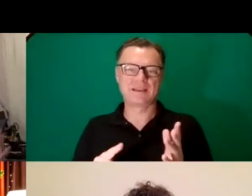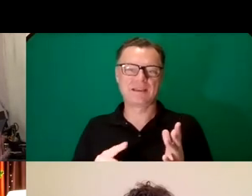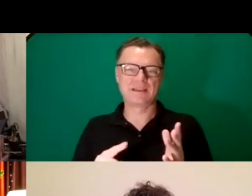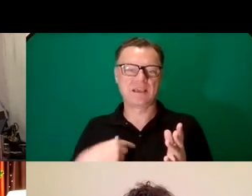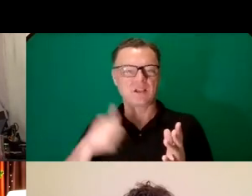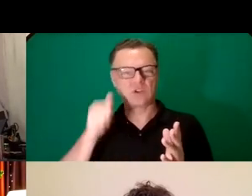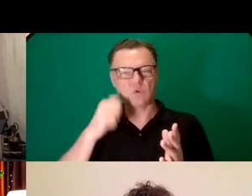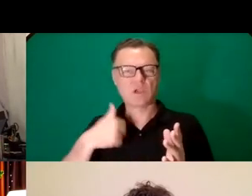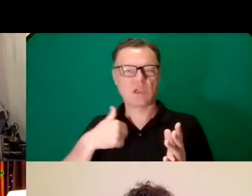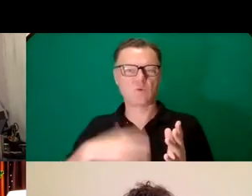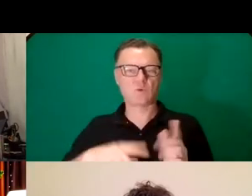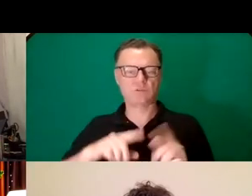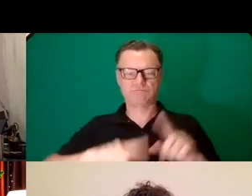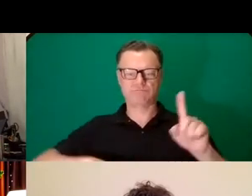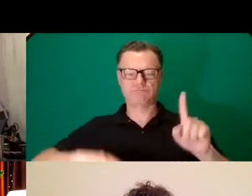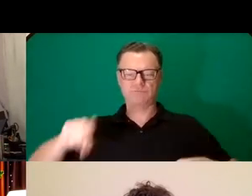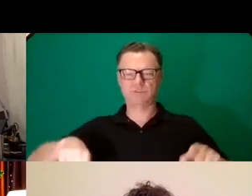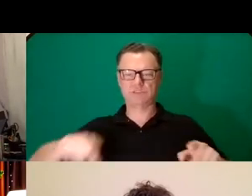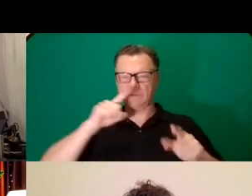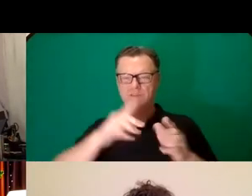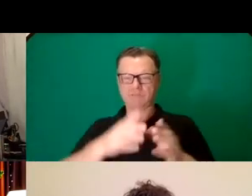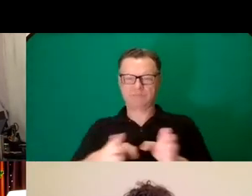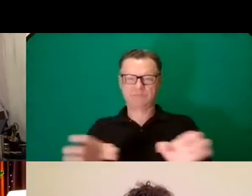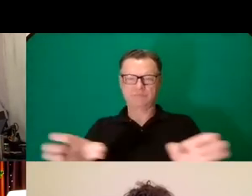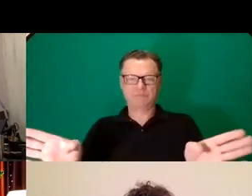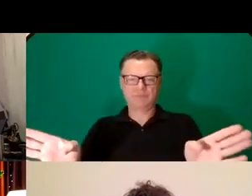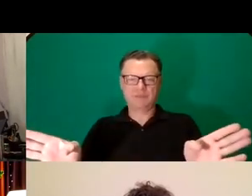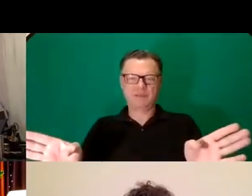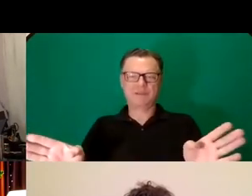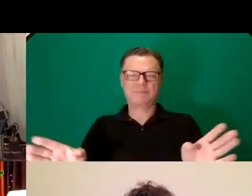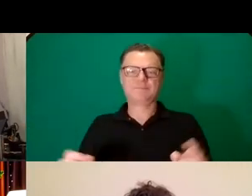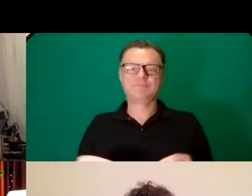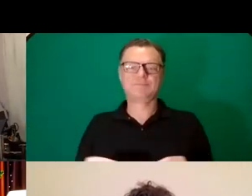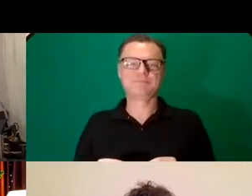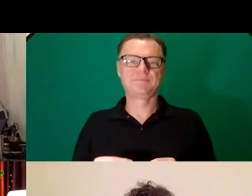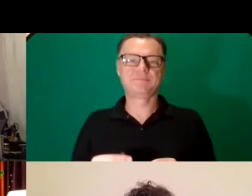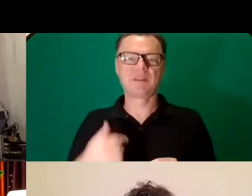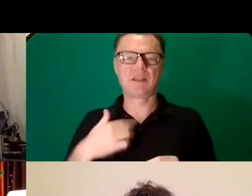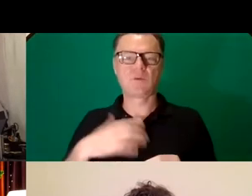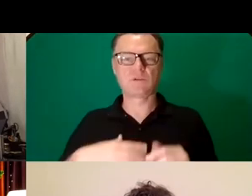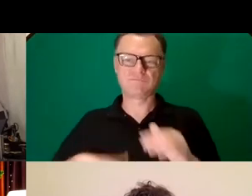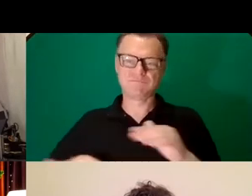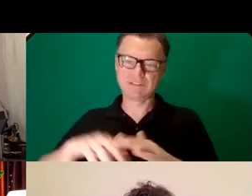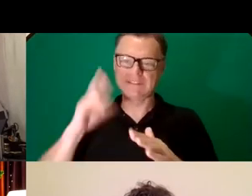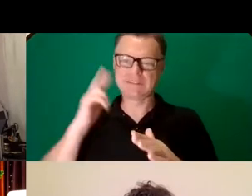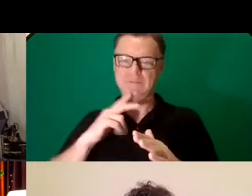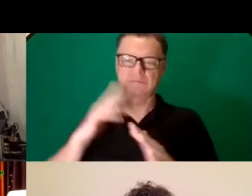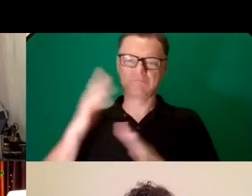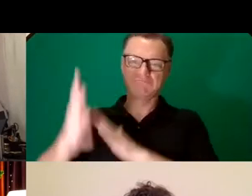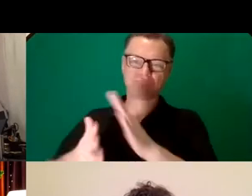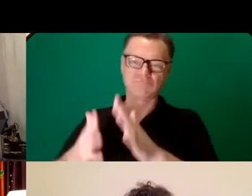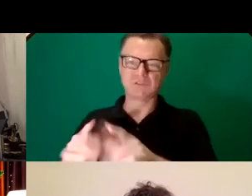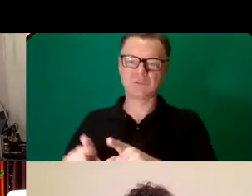diverse range and so I wanted profoundly deaf people that signed. I wanted people that